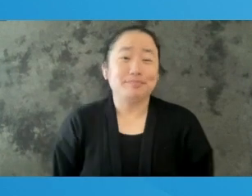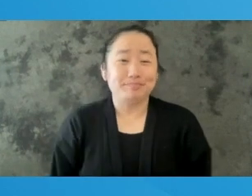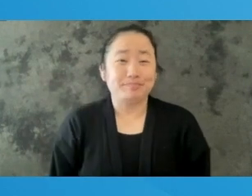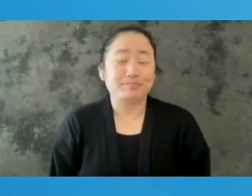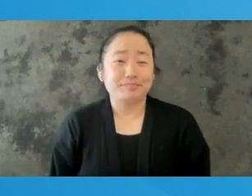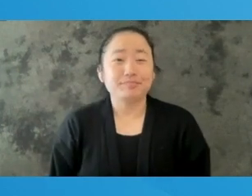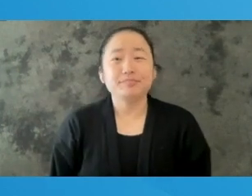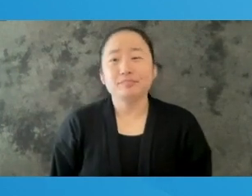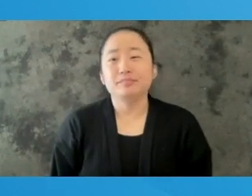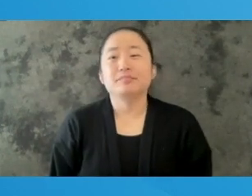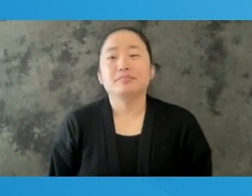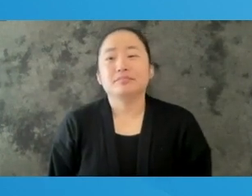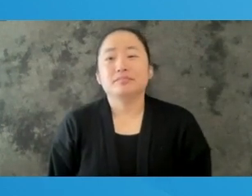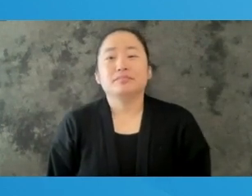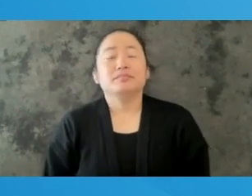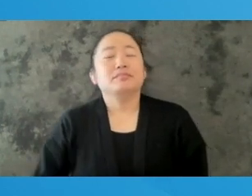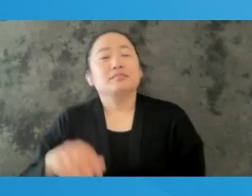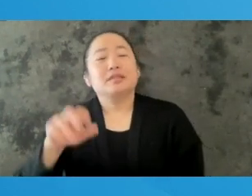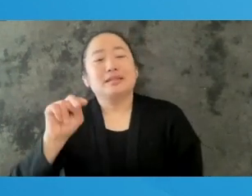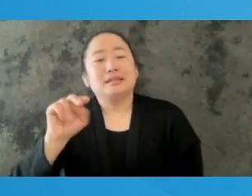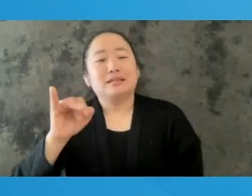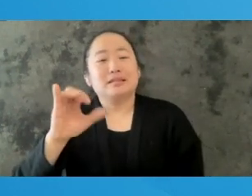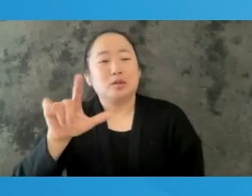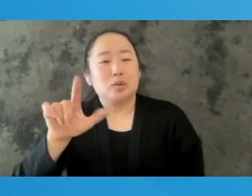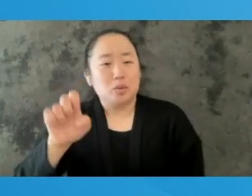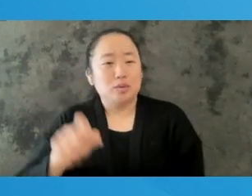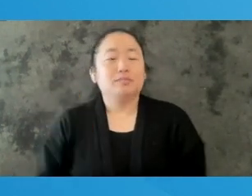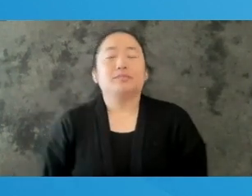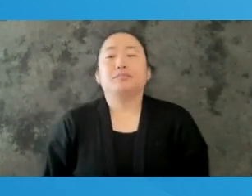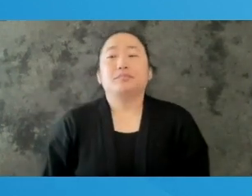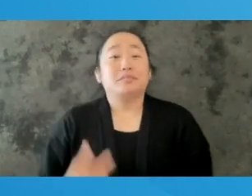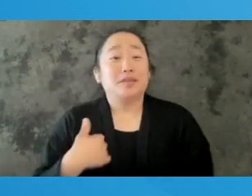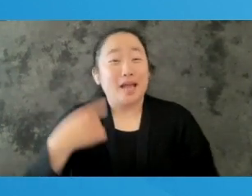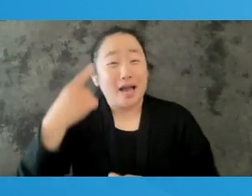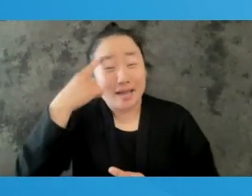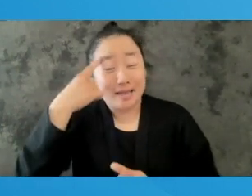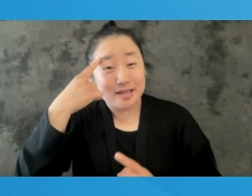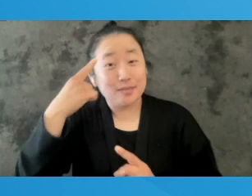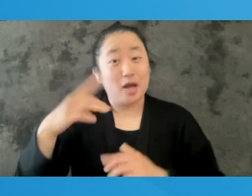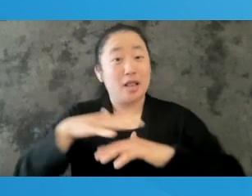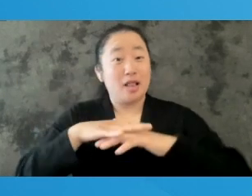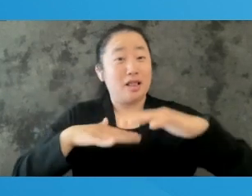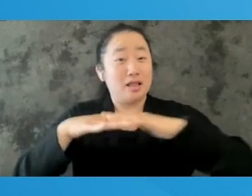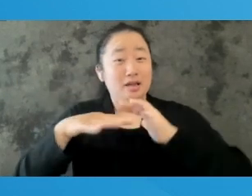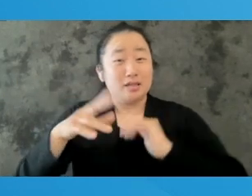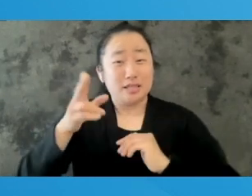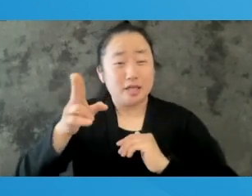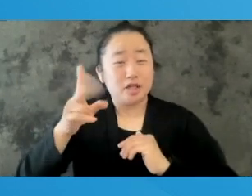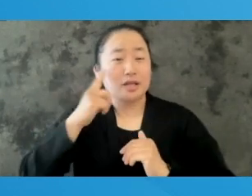When I think of layers of history, I think of also kind of learning, being kind of actively